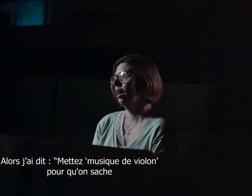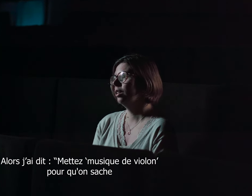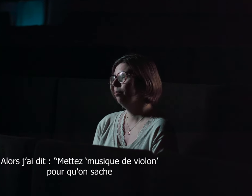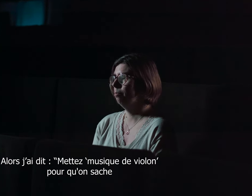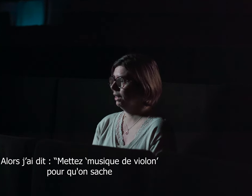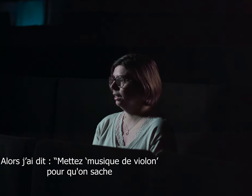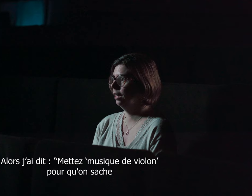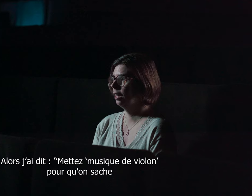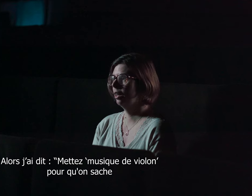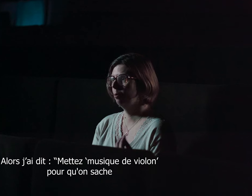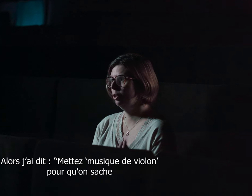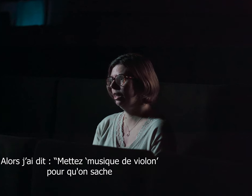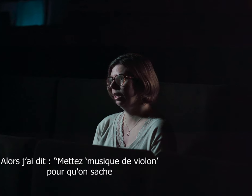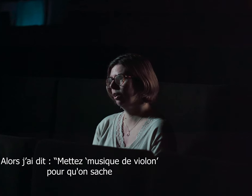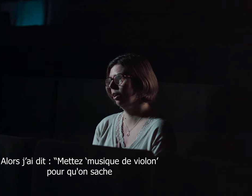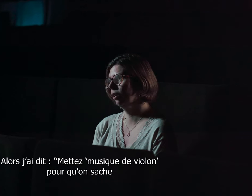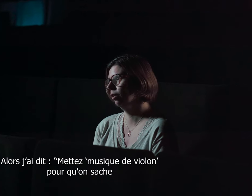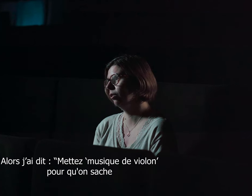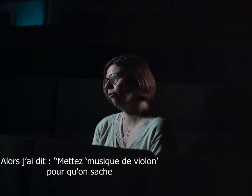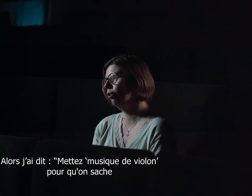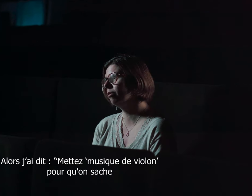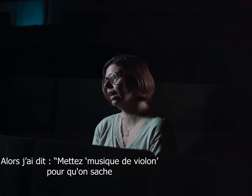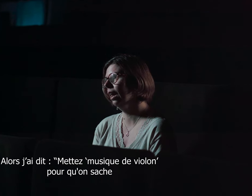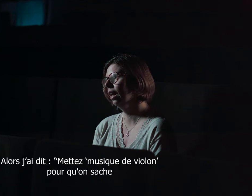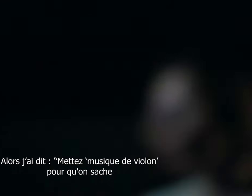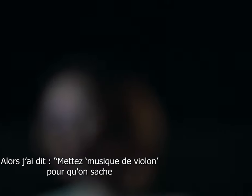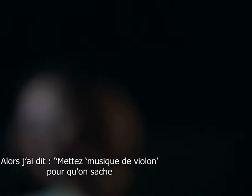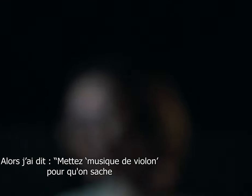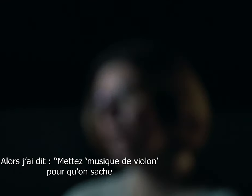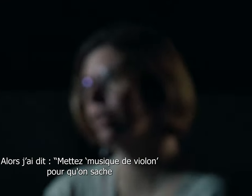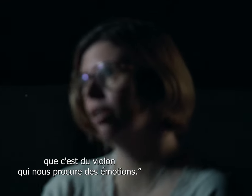So I said: “Put 'violin music' so we know